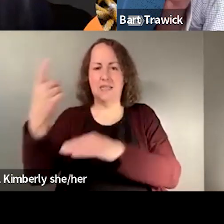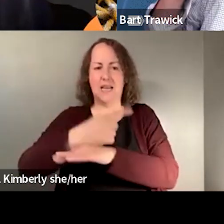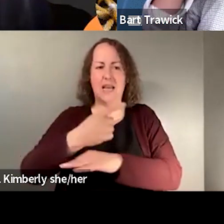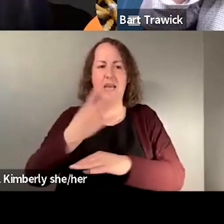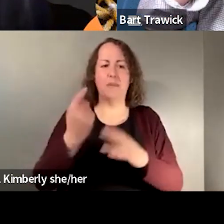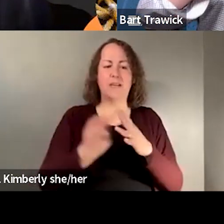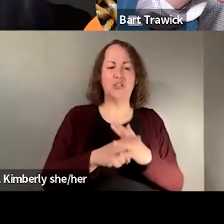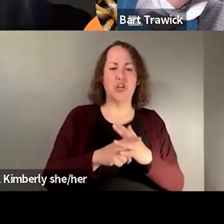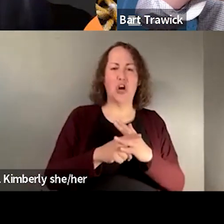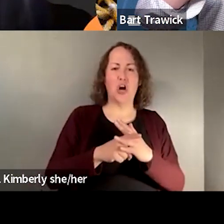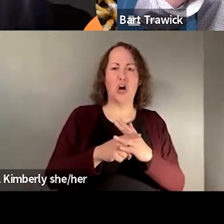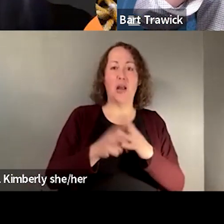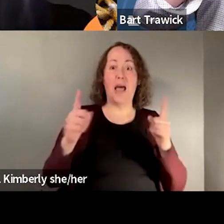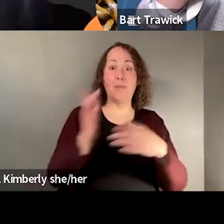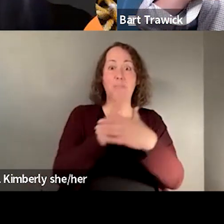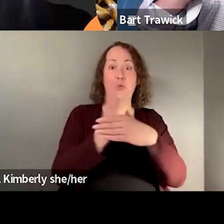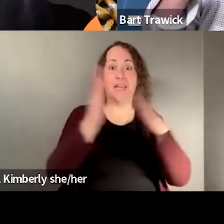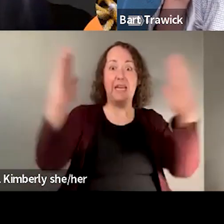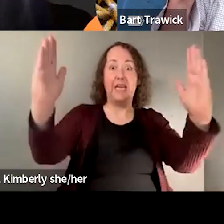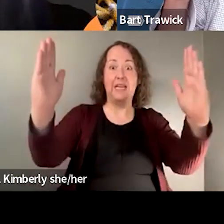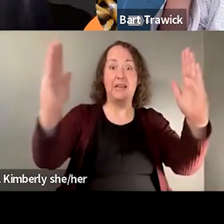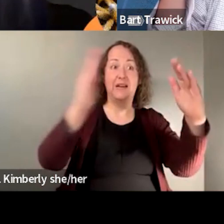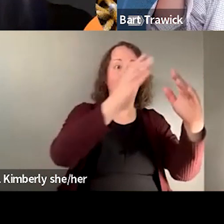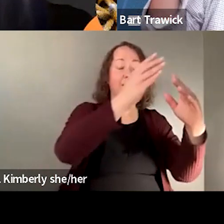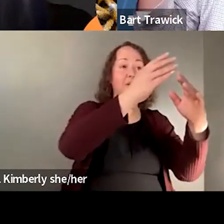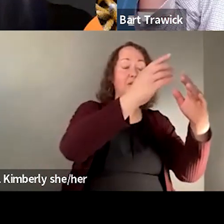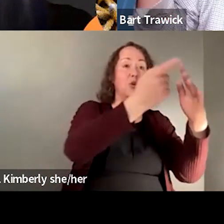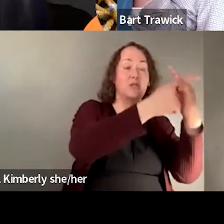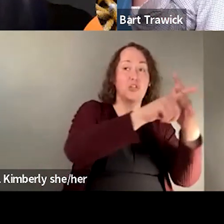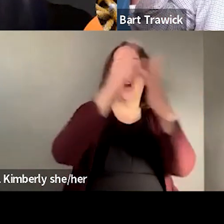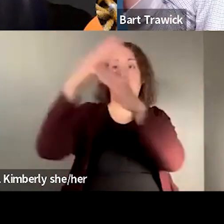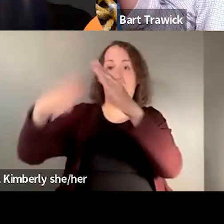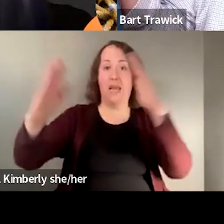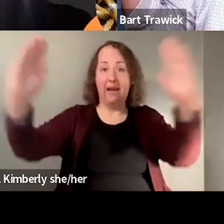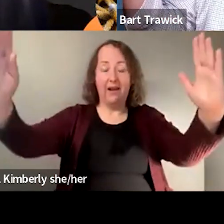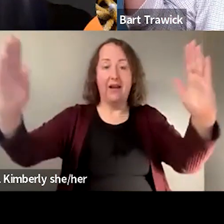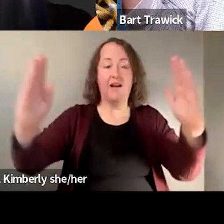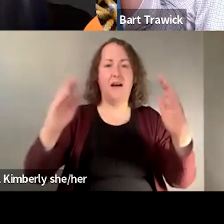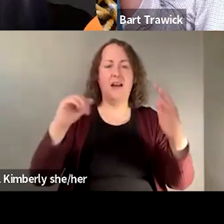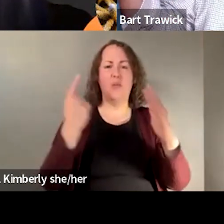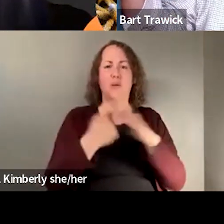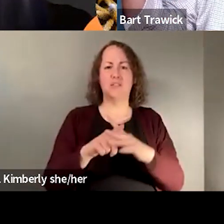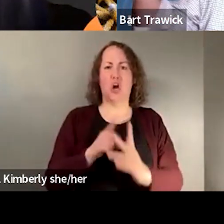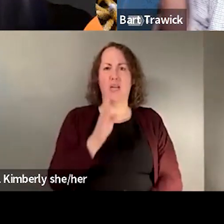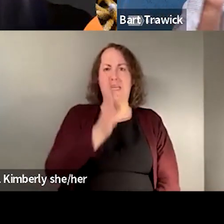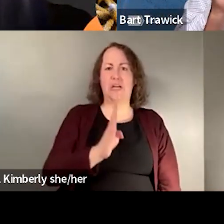and an end date that ended before. So, like, maybe you had, like, a long PhD and then, I don't know,